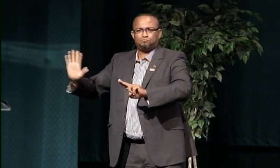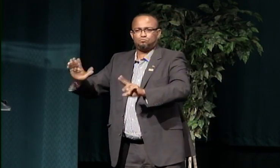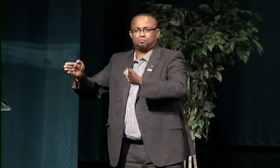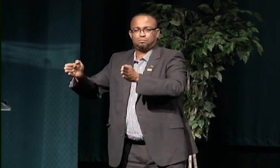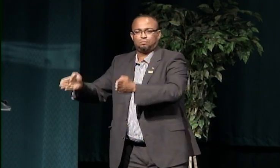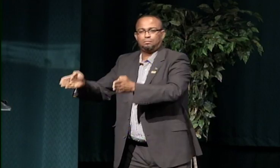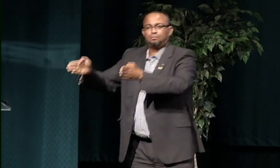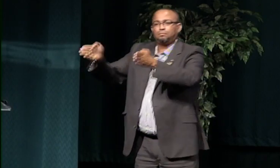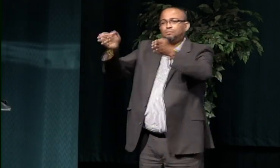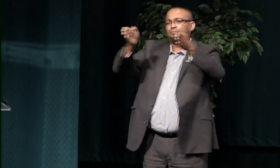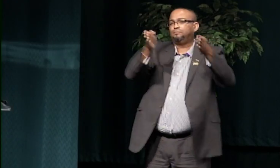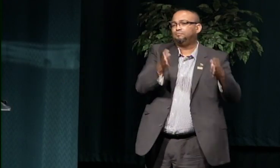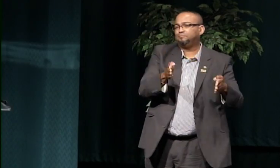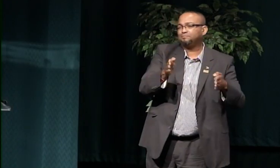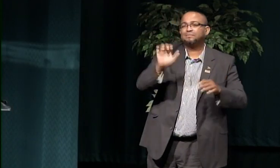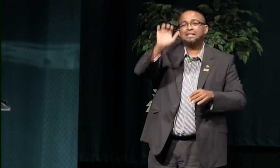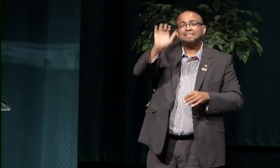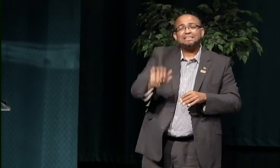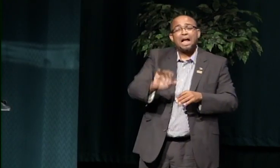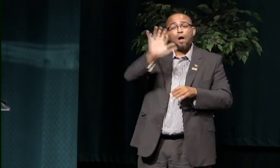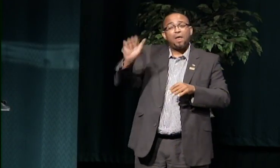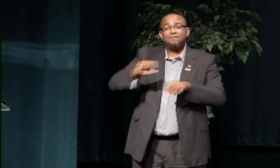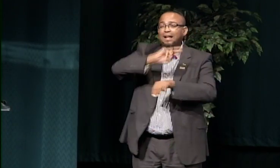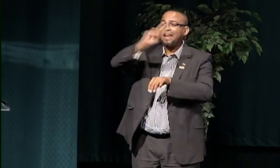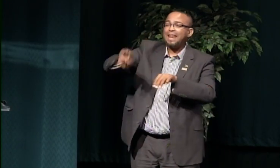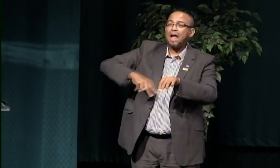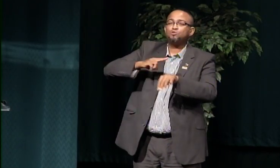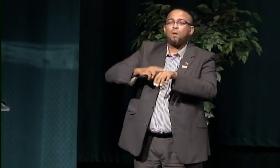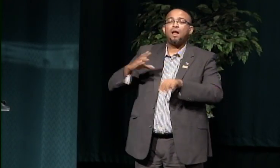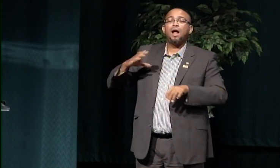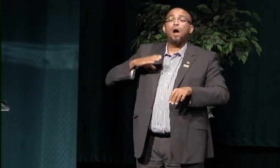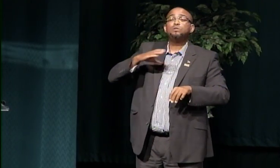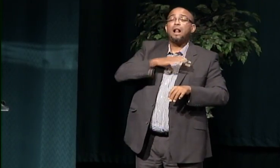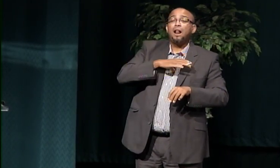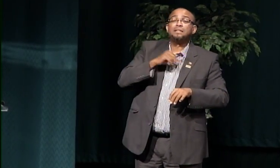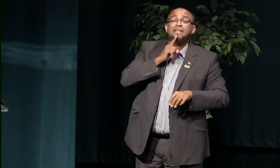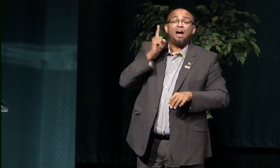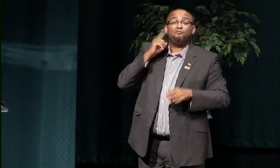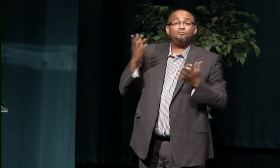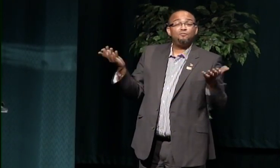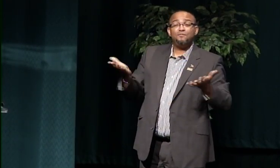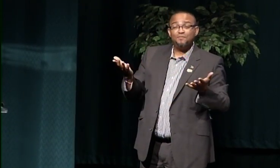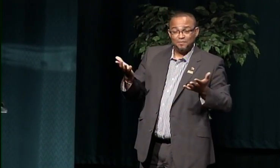We initially had a South African